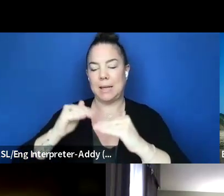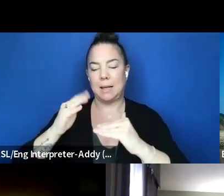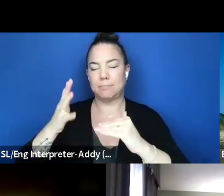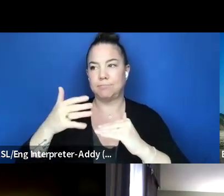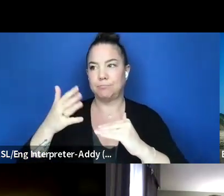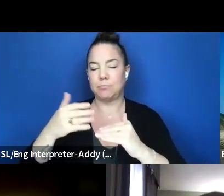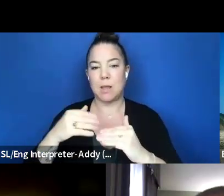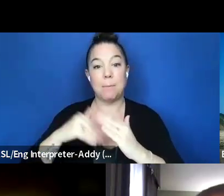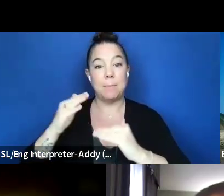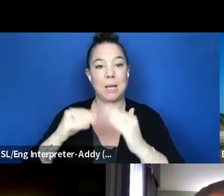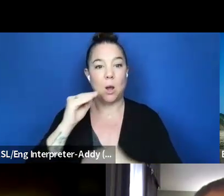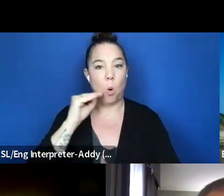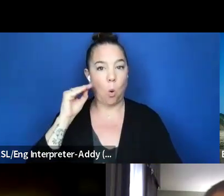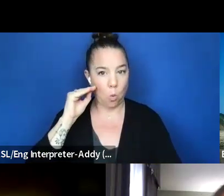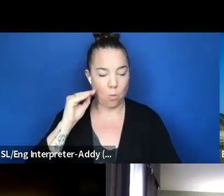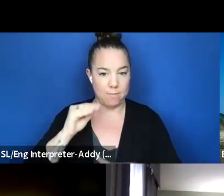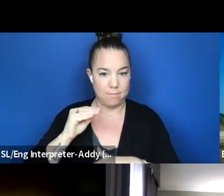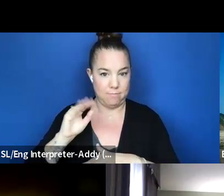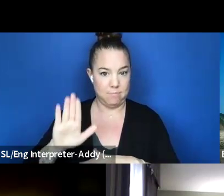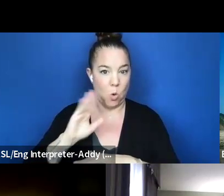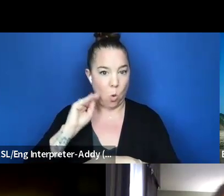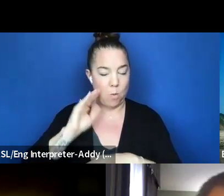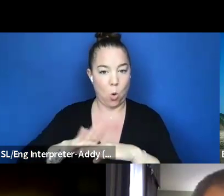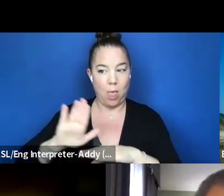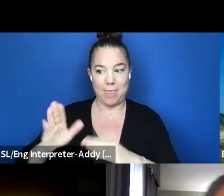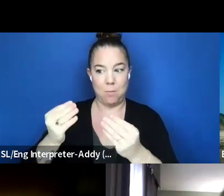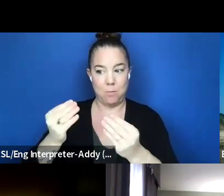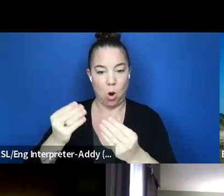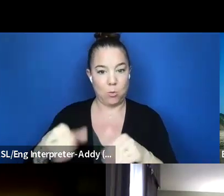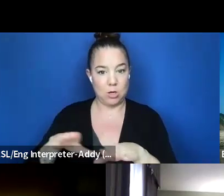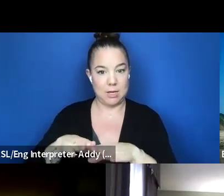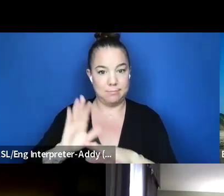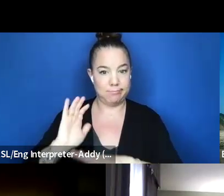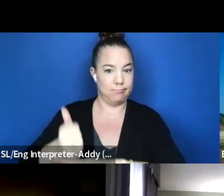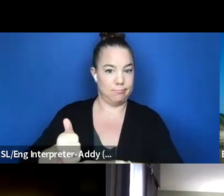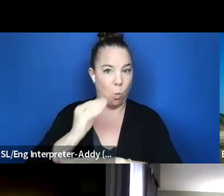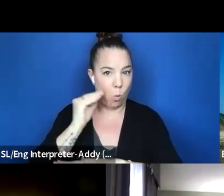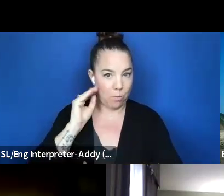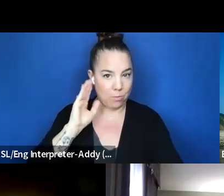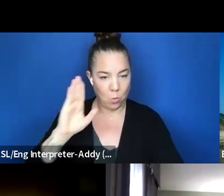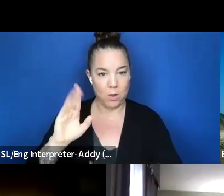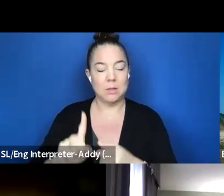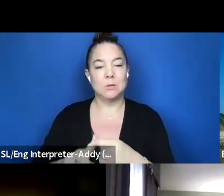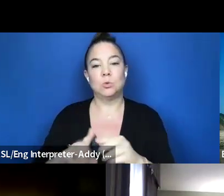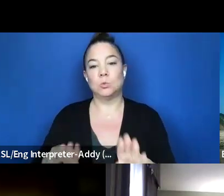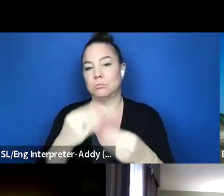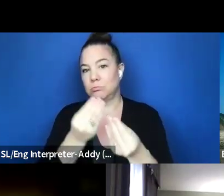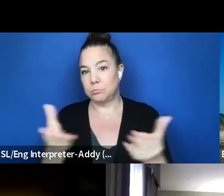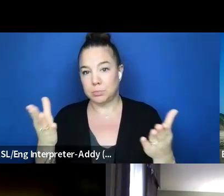Adeleigh Belyeu: home on their property in Birmingham to Adeleigh Belyeu: both give out information on